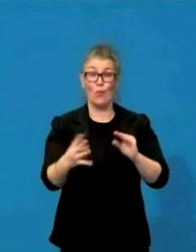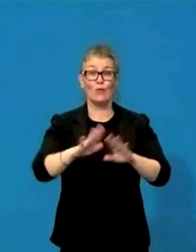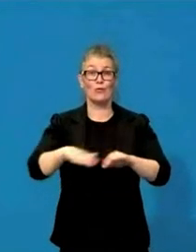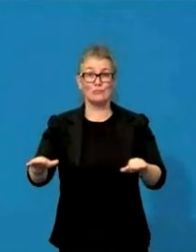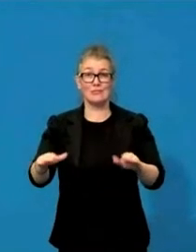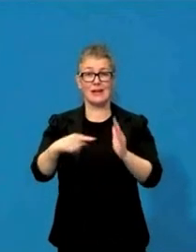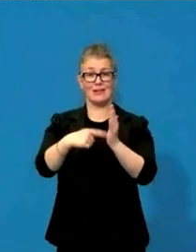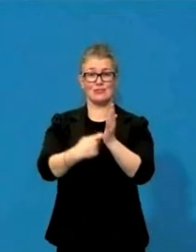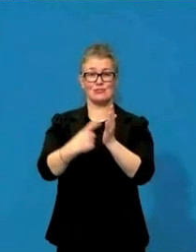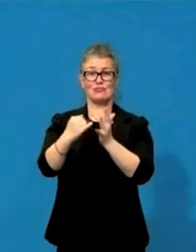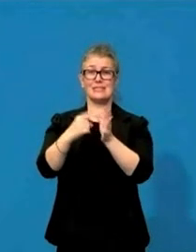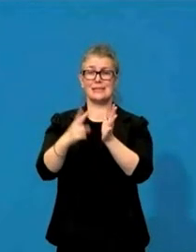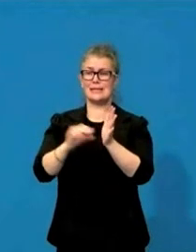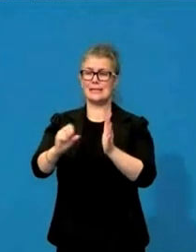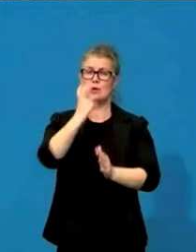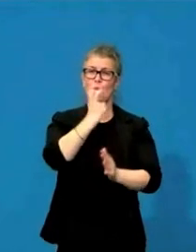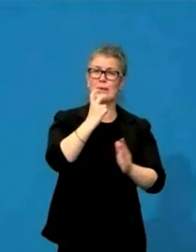sister, who was also living with us at that time.